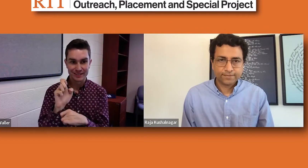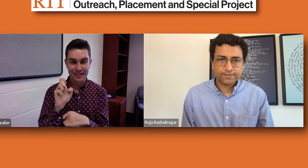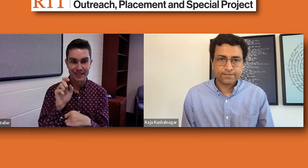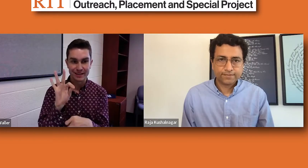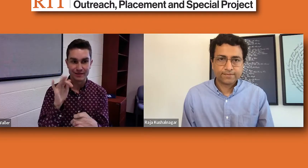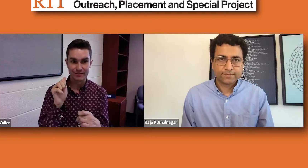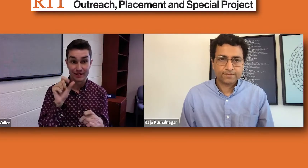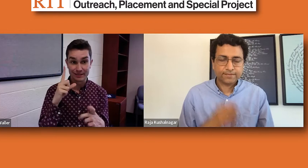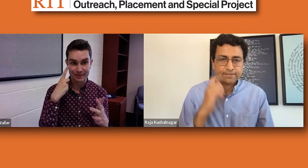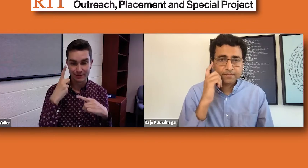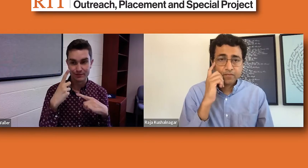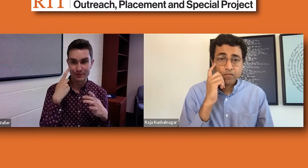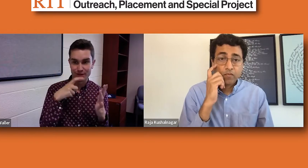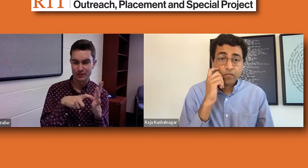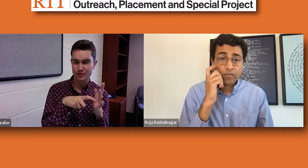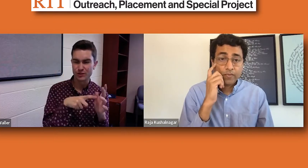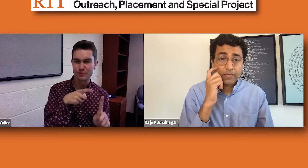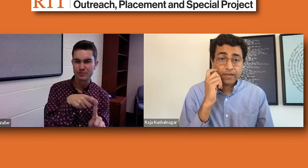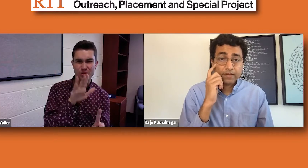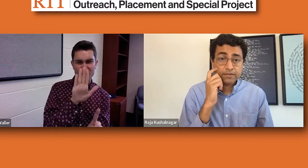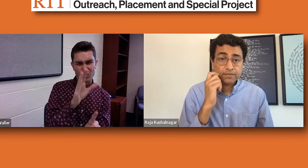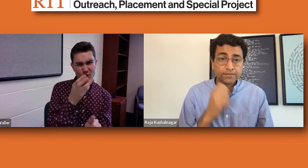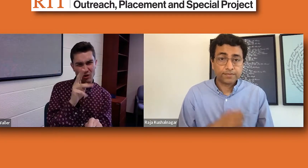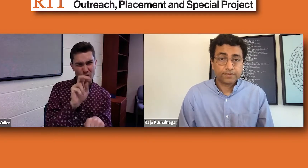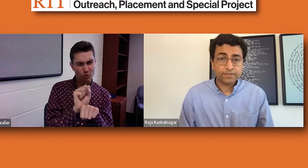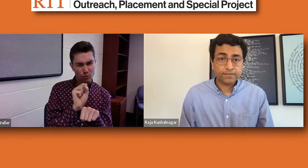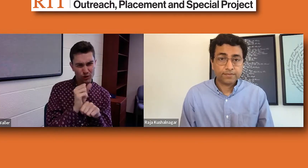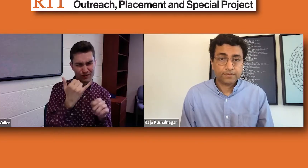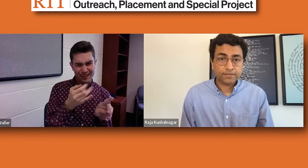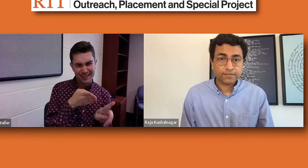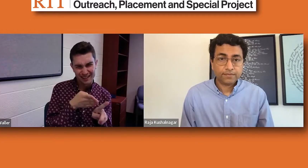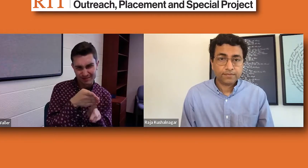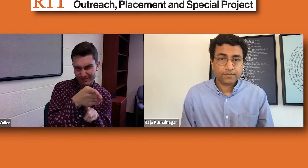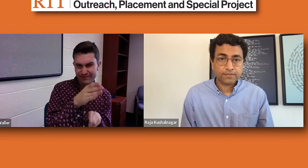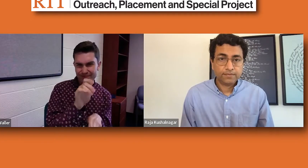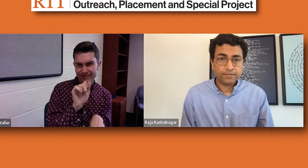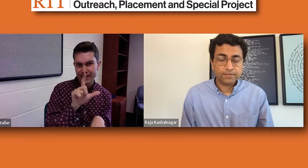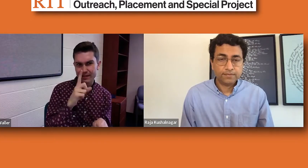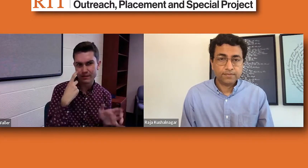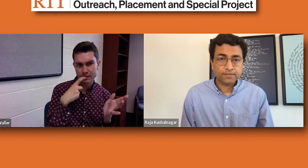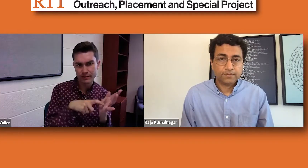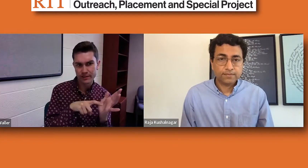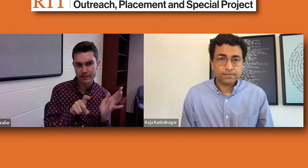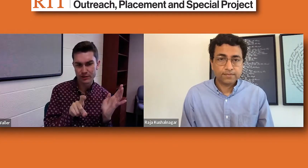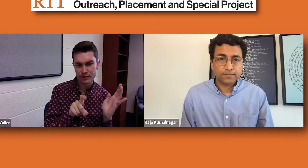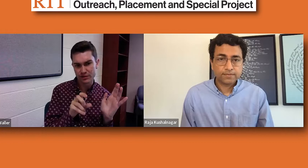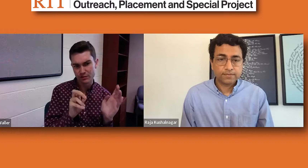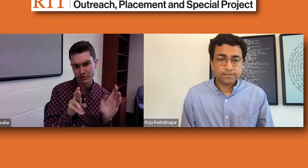So I'm wondering in your own work in your field, is it specifically with ASL recognition or are you veering